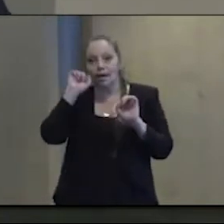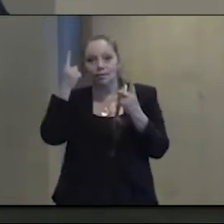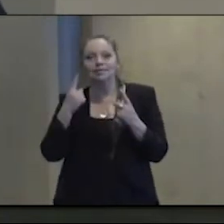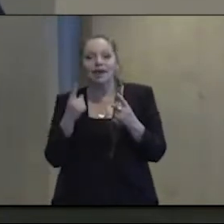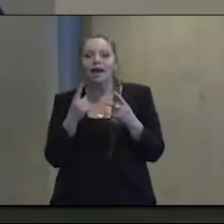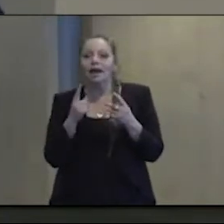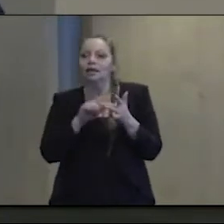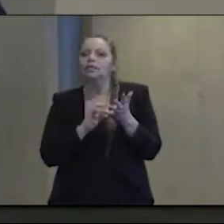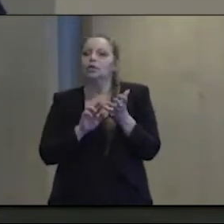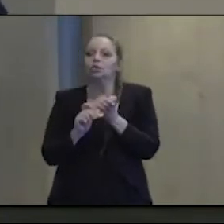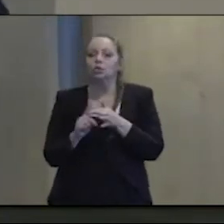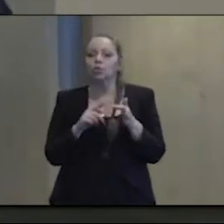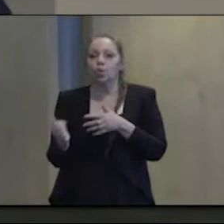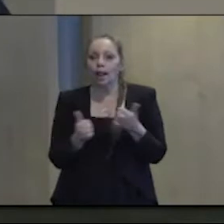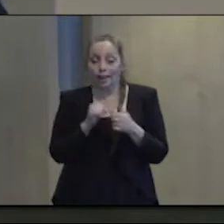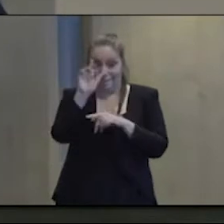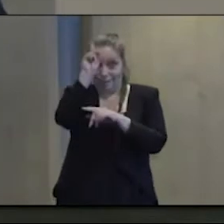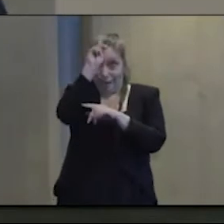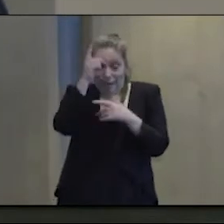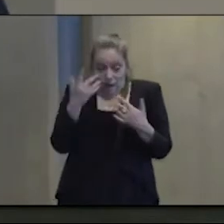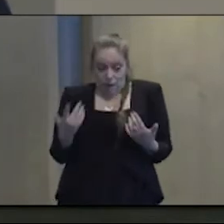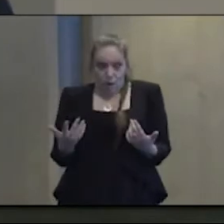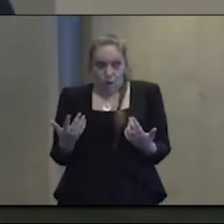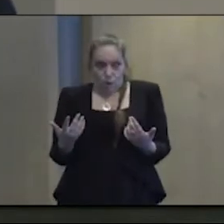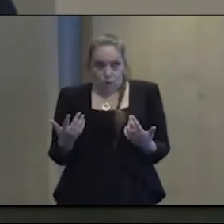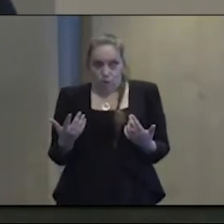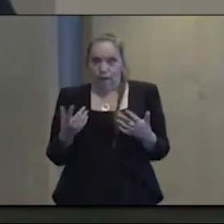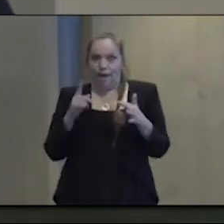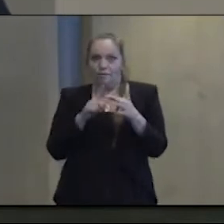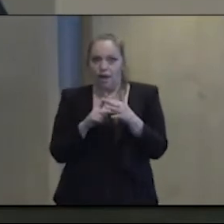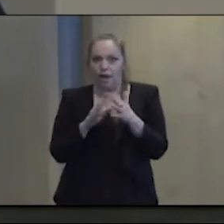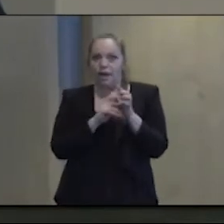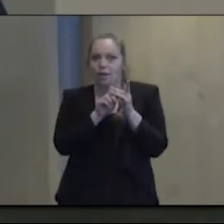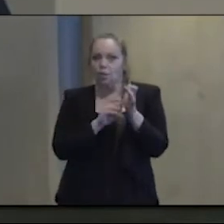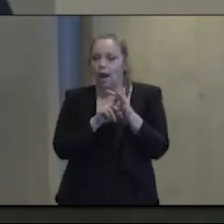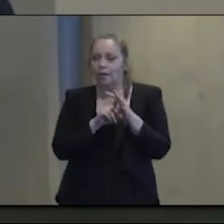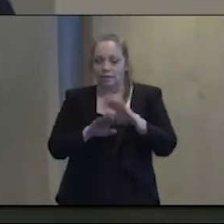quite well. We're currently dealing with an influx of e-waste banned from all Victorian landfills